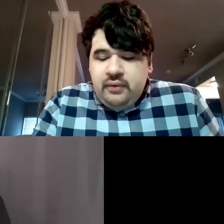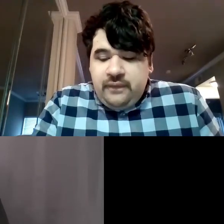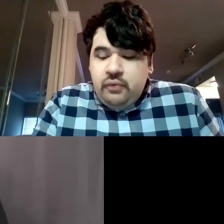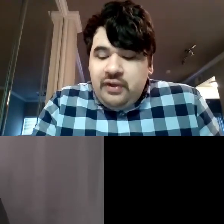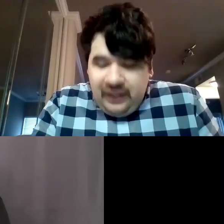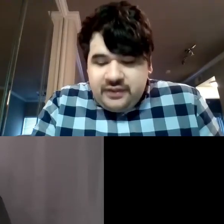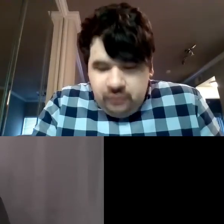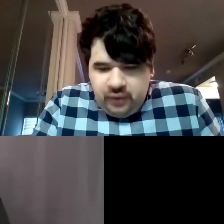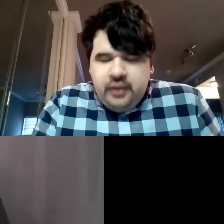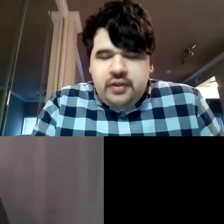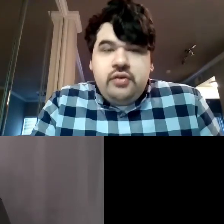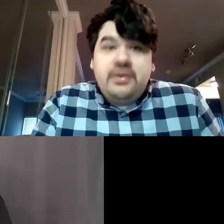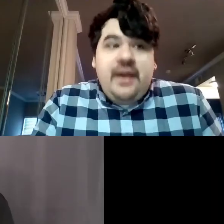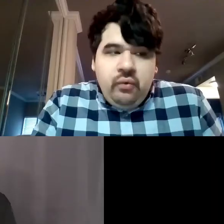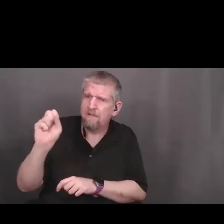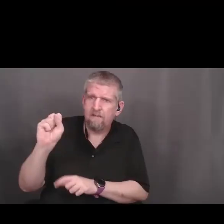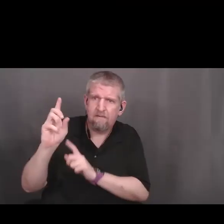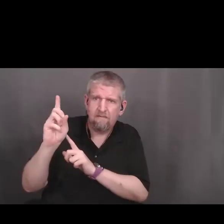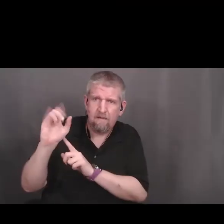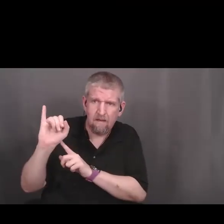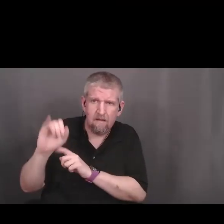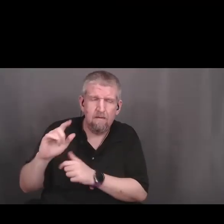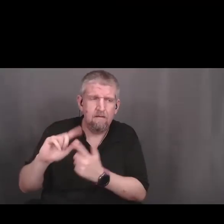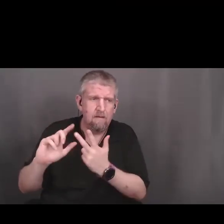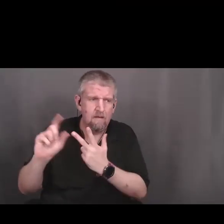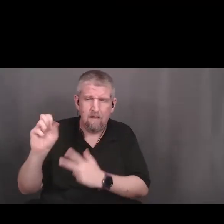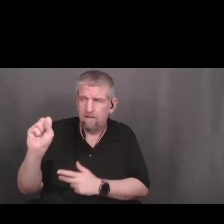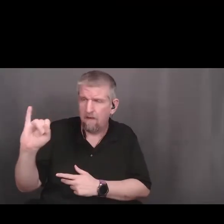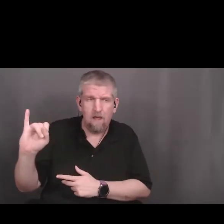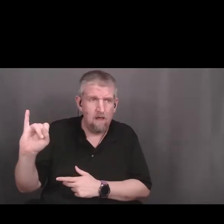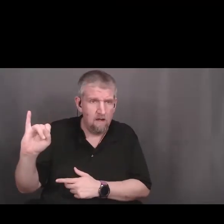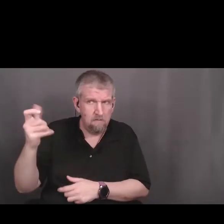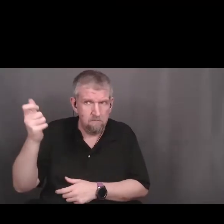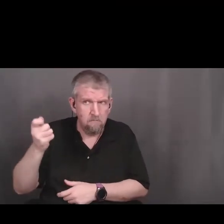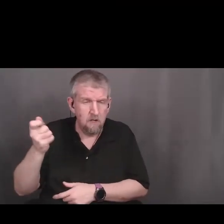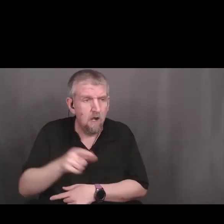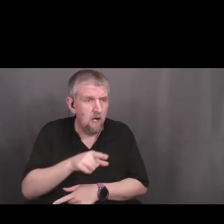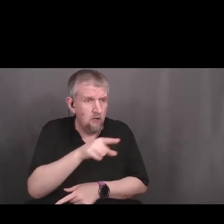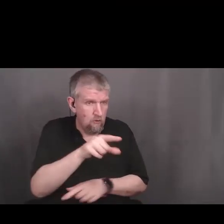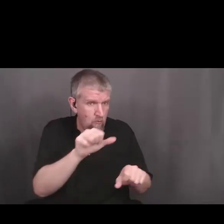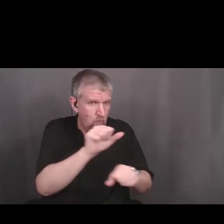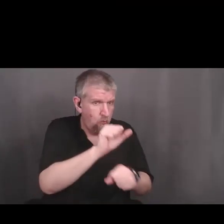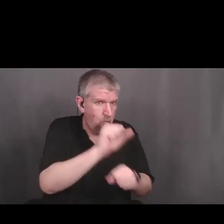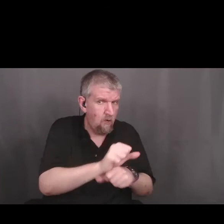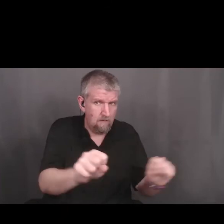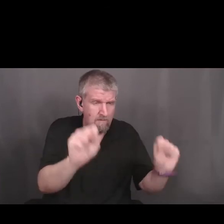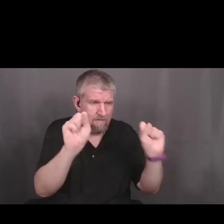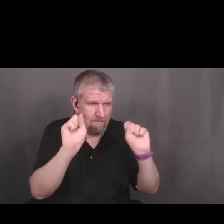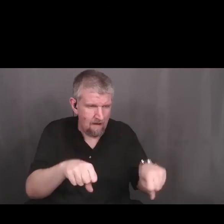If you would like to work, you can work and you can keep your benefits as long as you understand